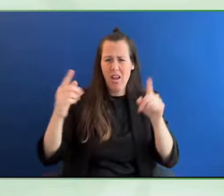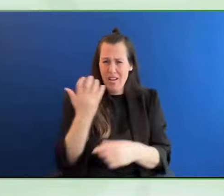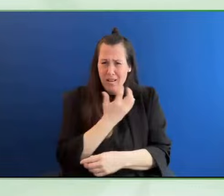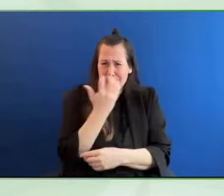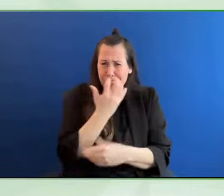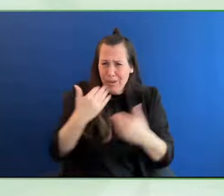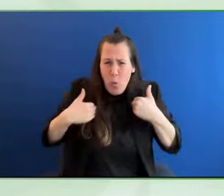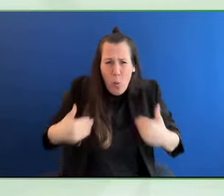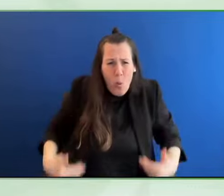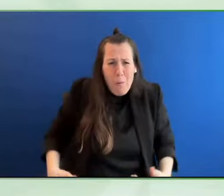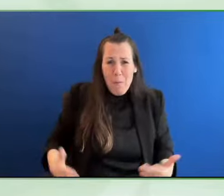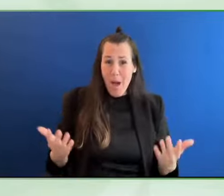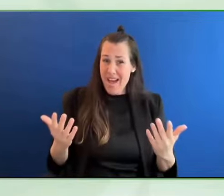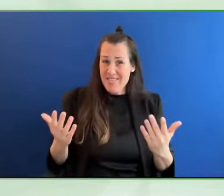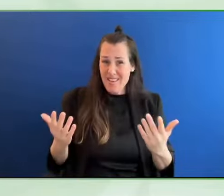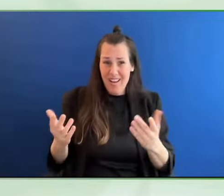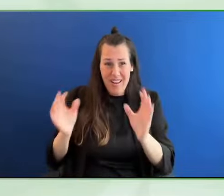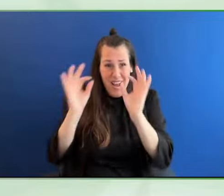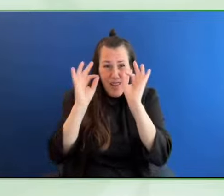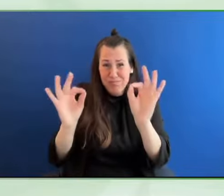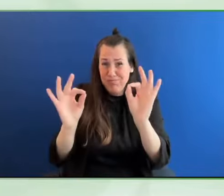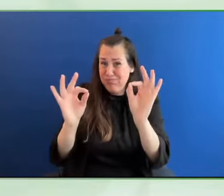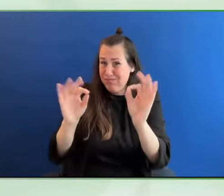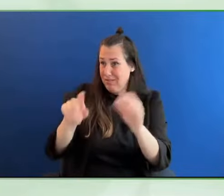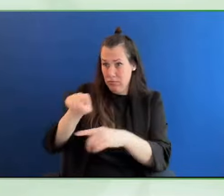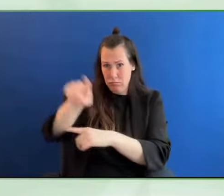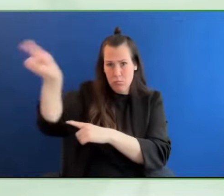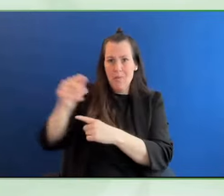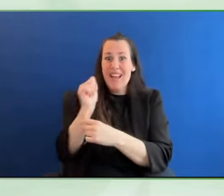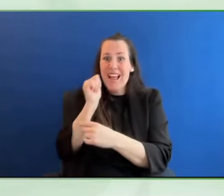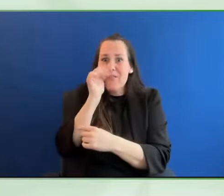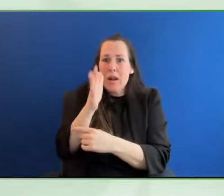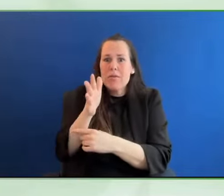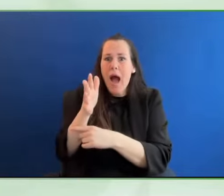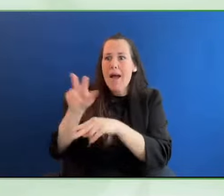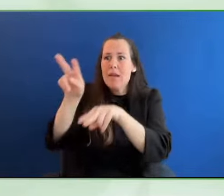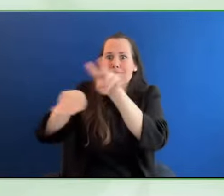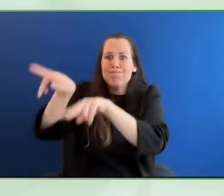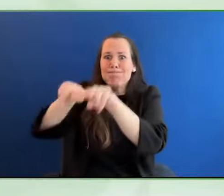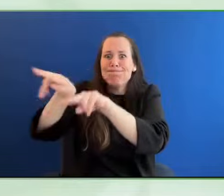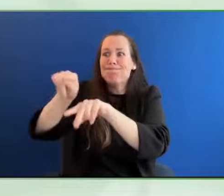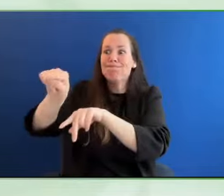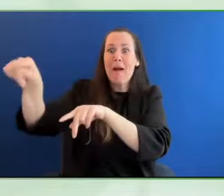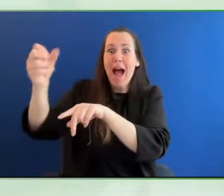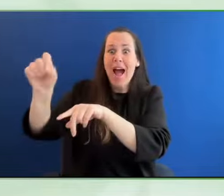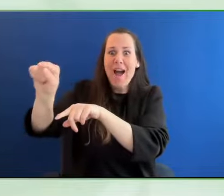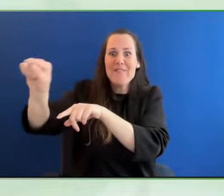to have these conversations outside of moments like this and moments like future works.